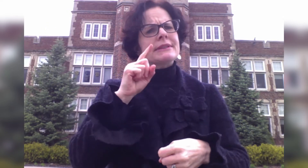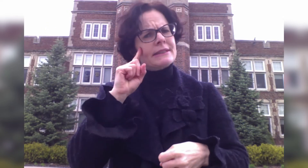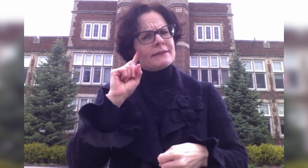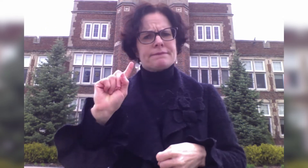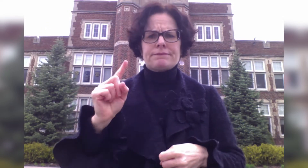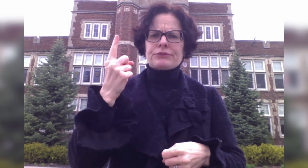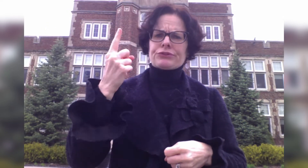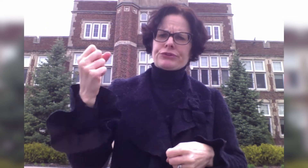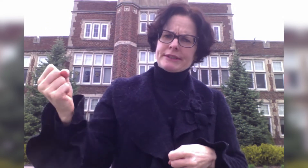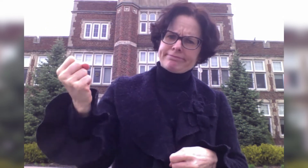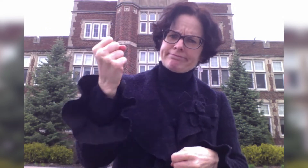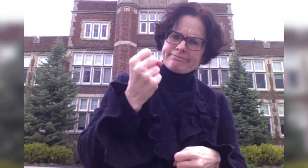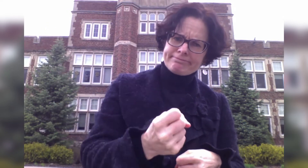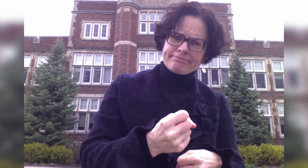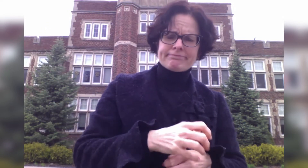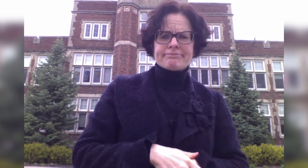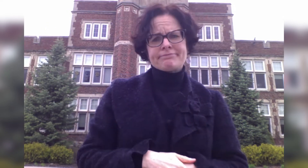be given first to Deaf persons.